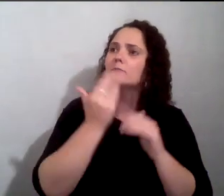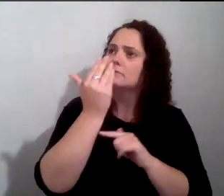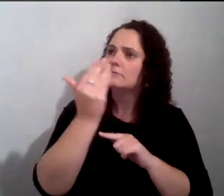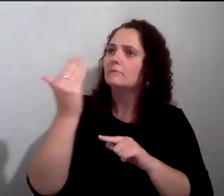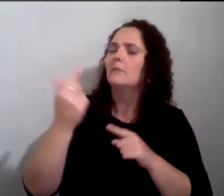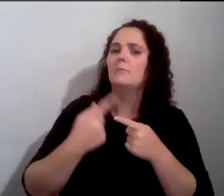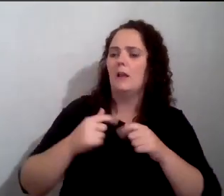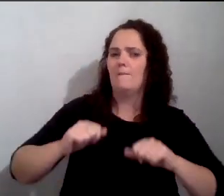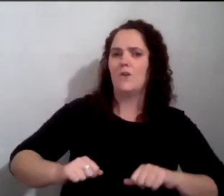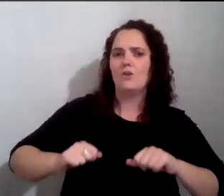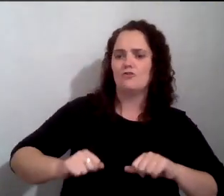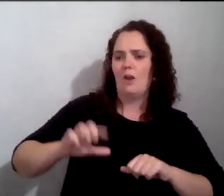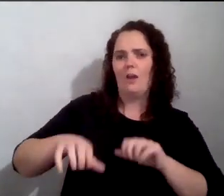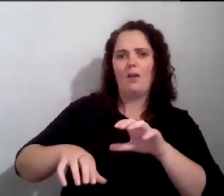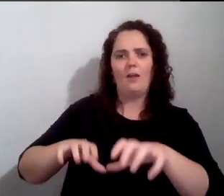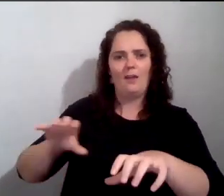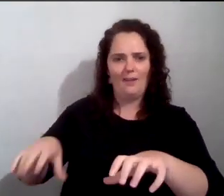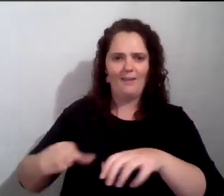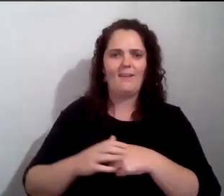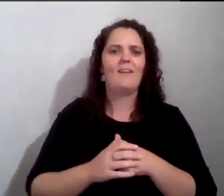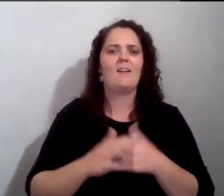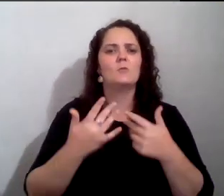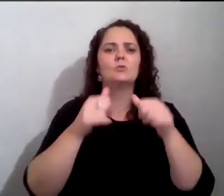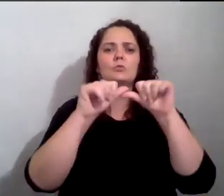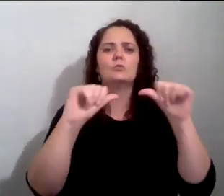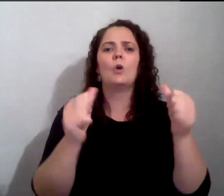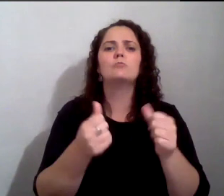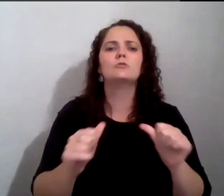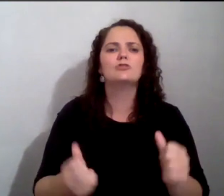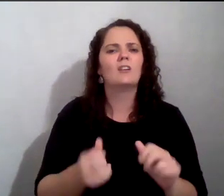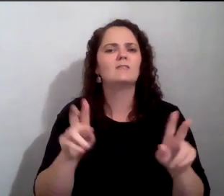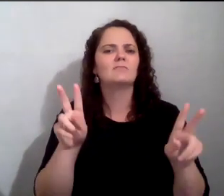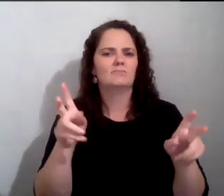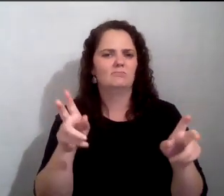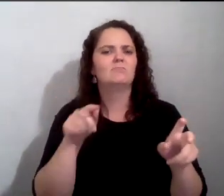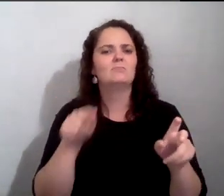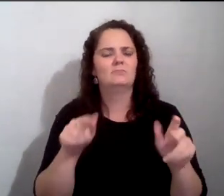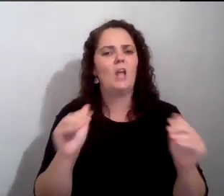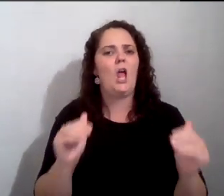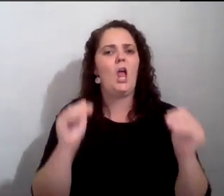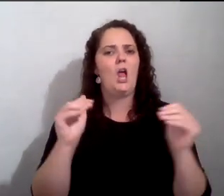integrated alongside paintings and sculptures, so-called high arts. We see these displays at the